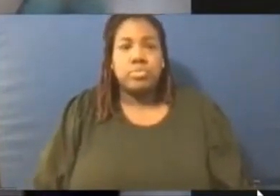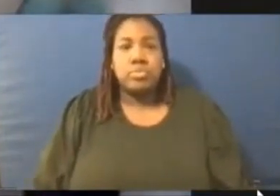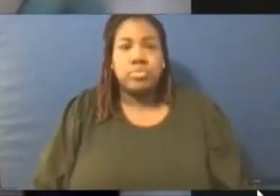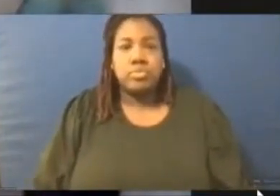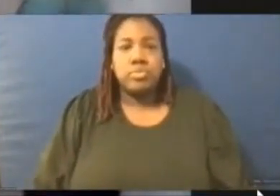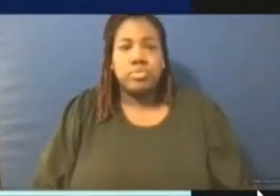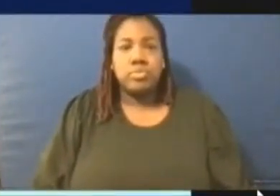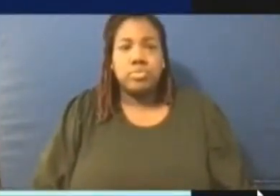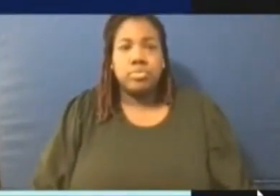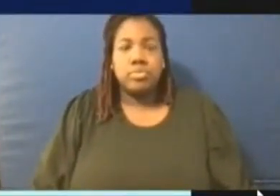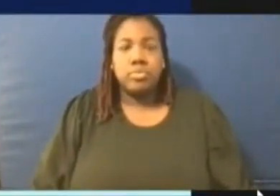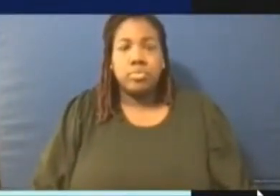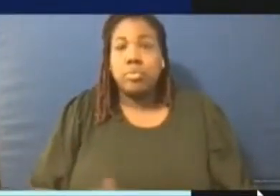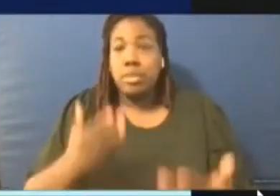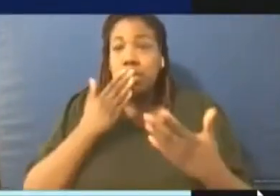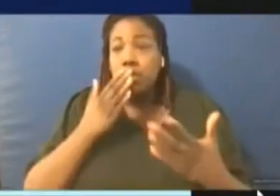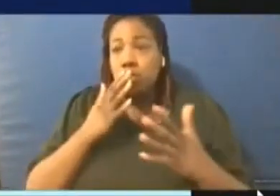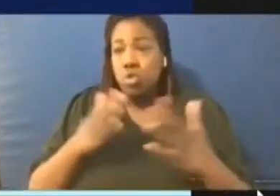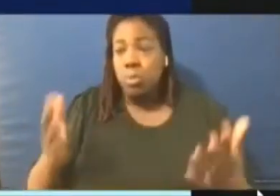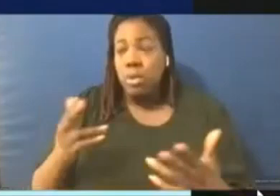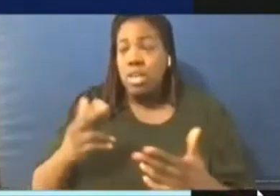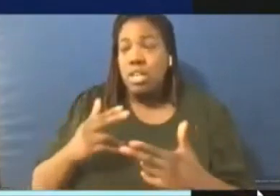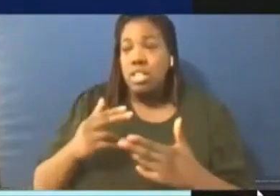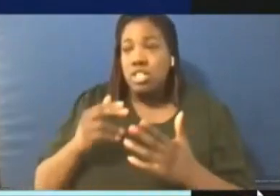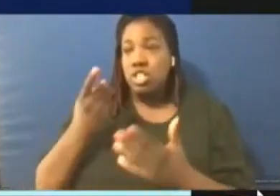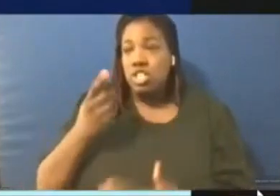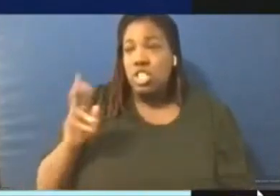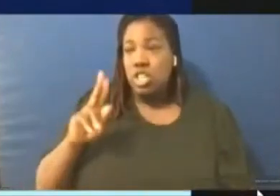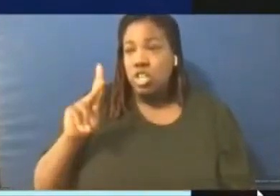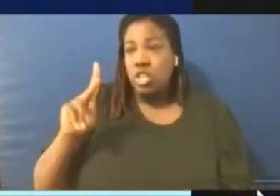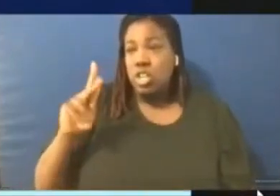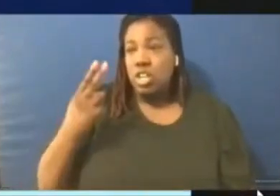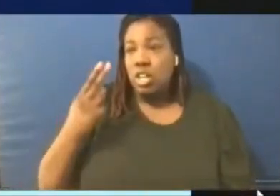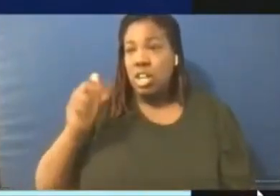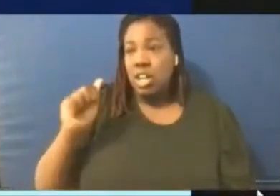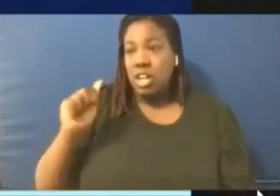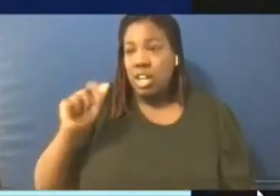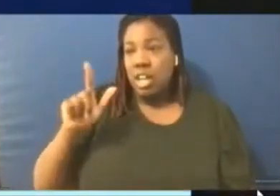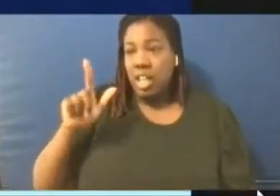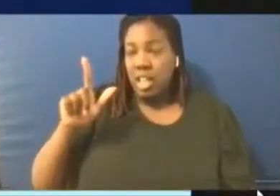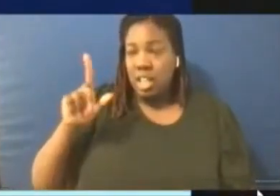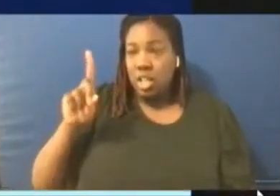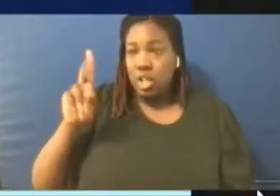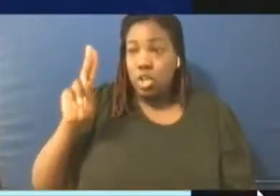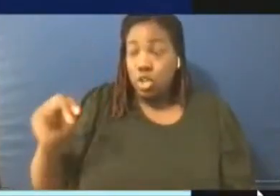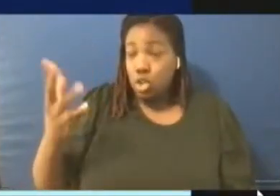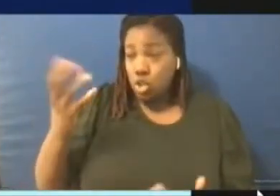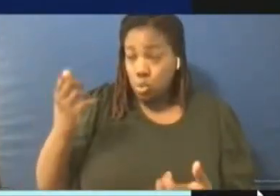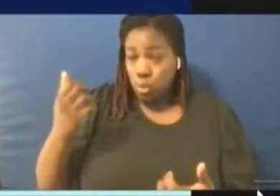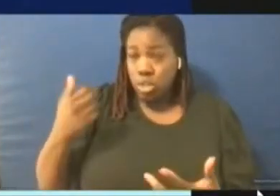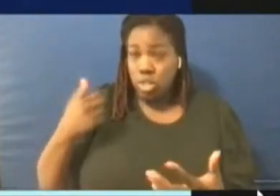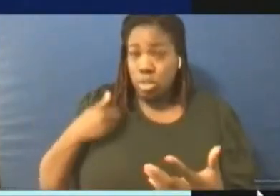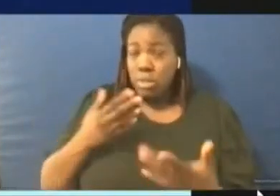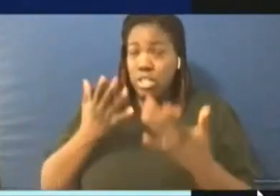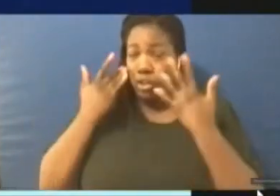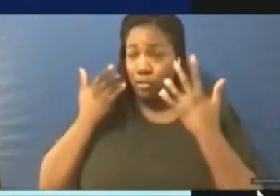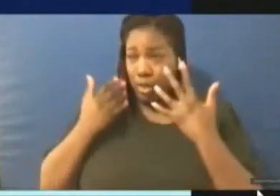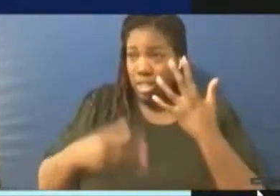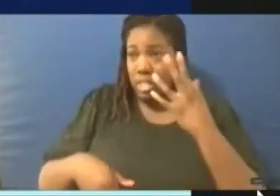Would you like that included as a -- considered as a friendly amendment for a language regarding workforce?